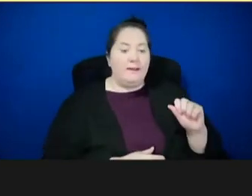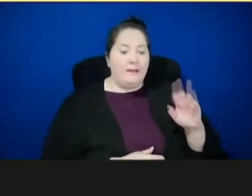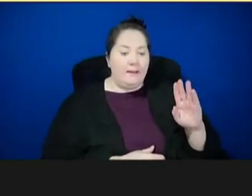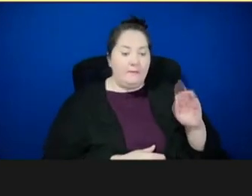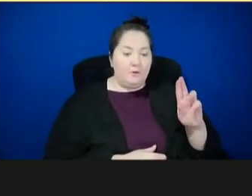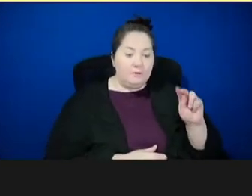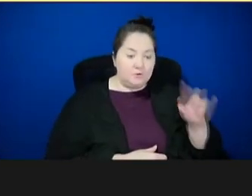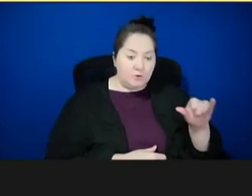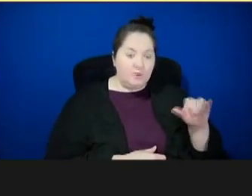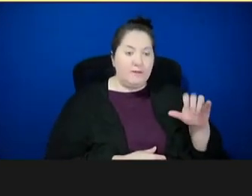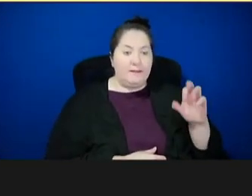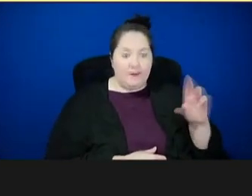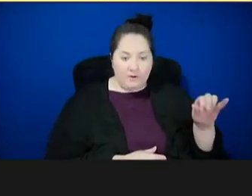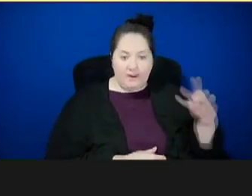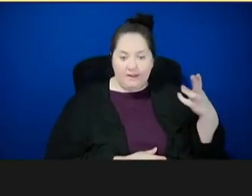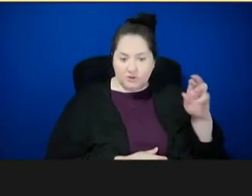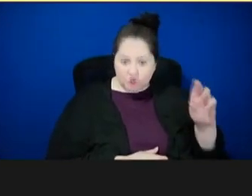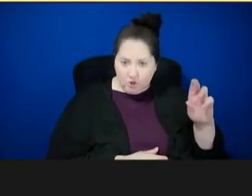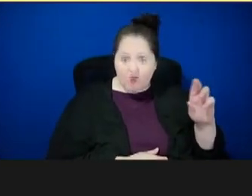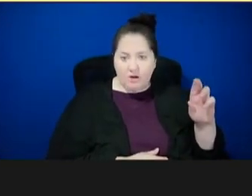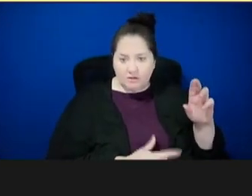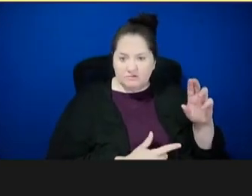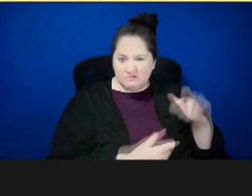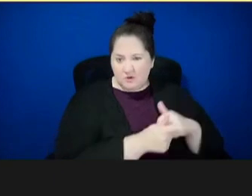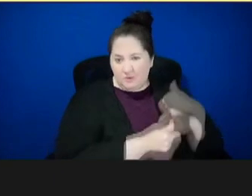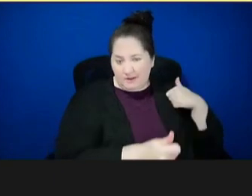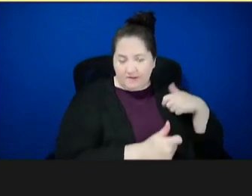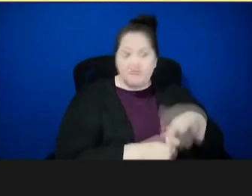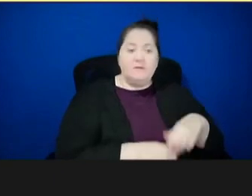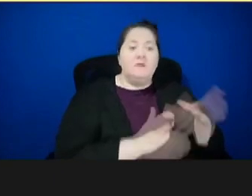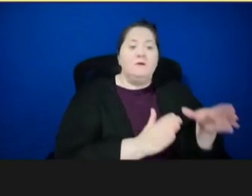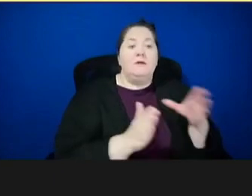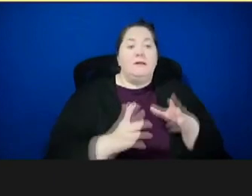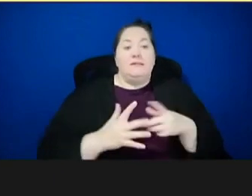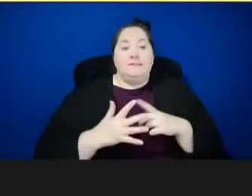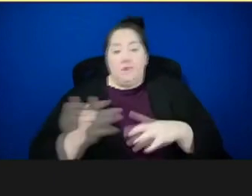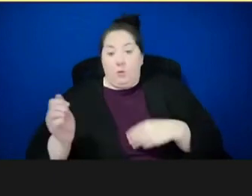We also have a second paper with implementation considerations that identified that sustainable